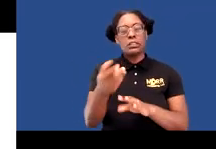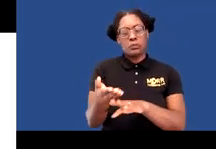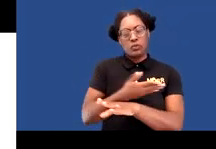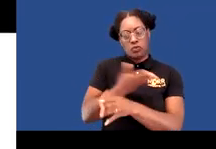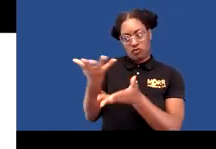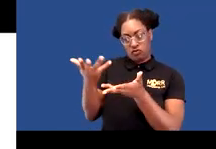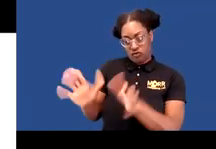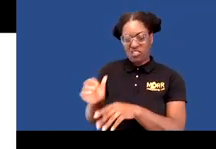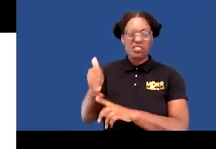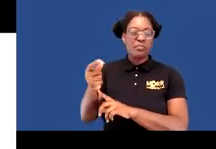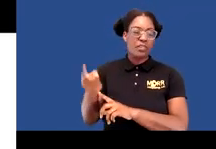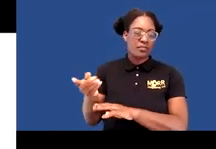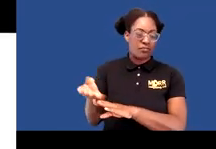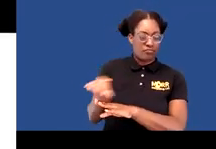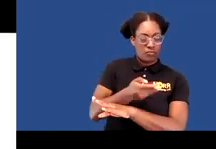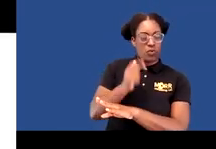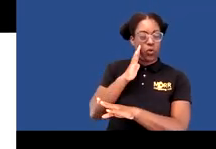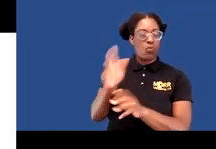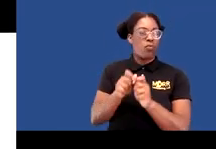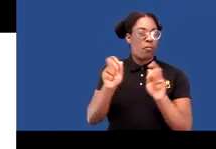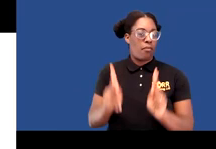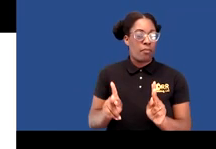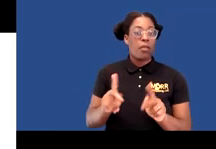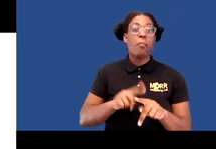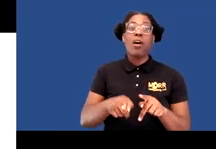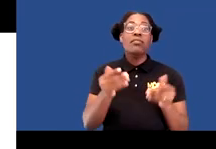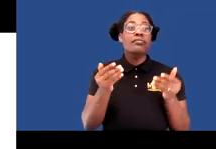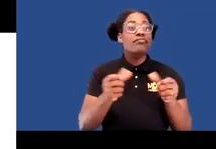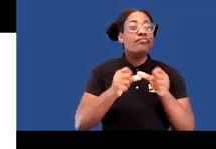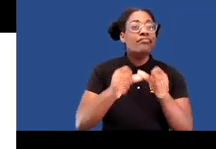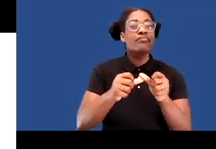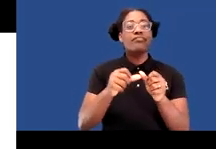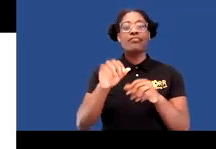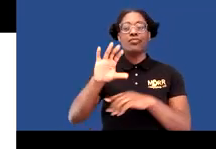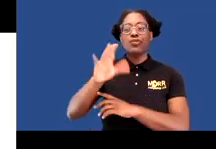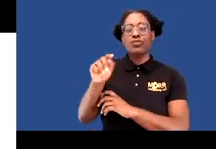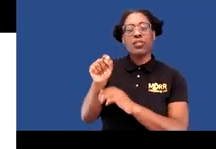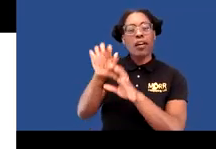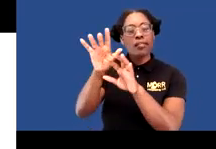You can keep posting questions in the chat and we'll read them off to Zandra.